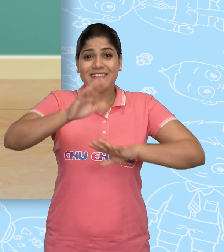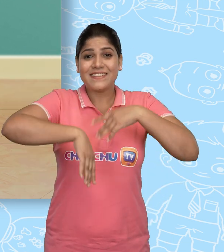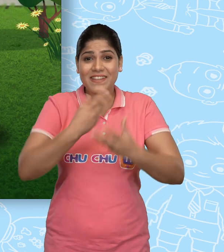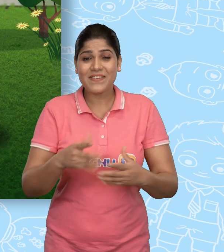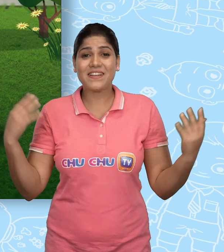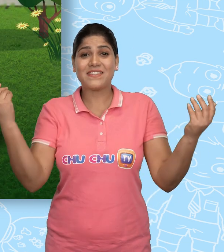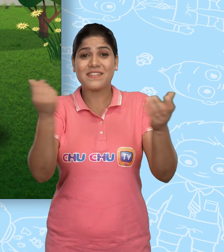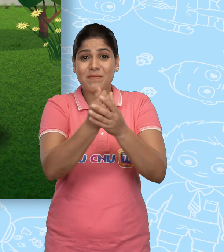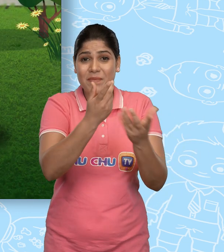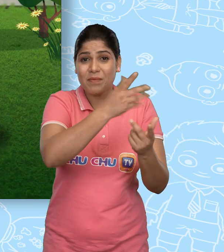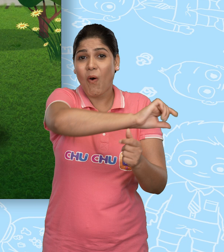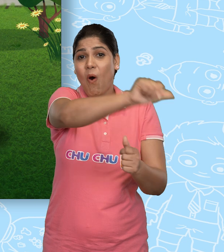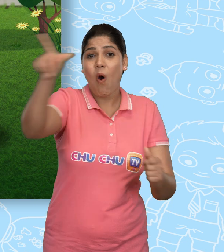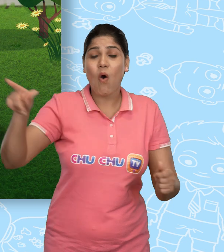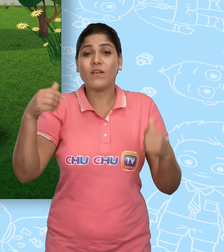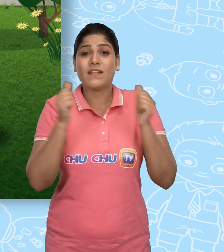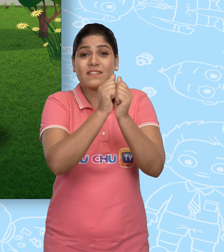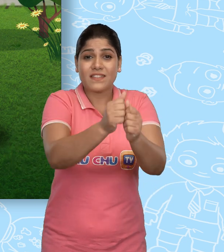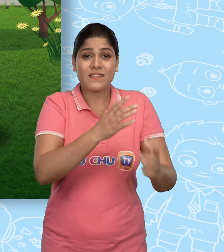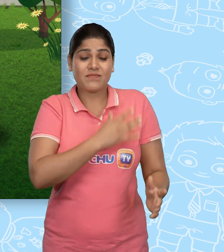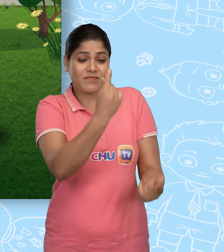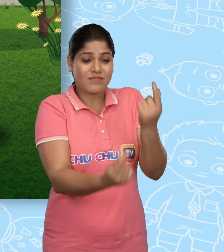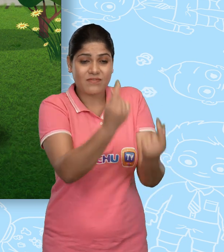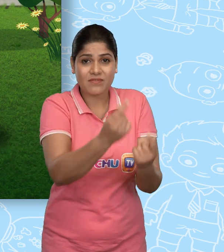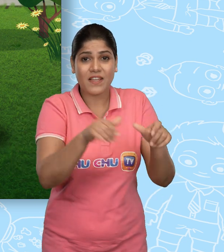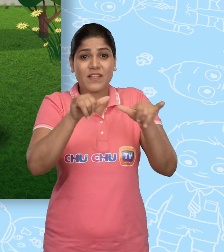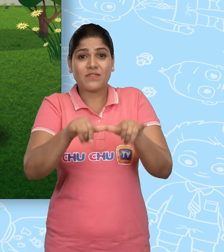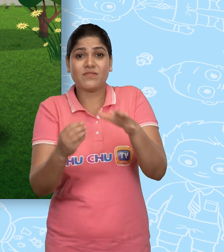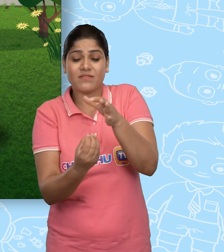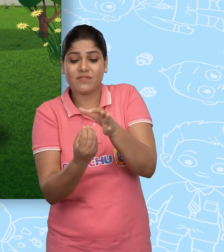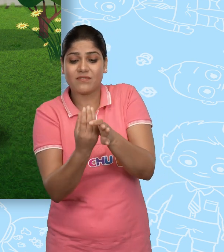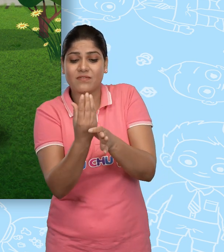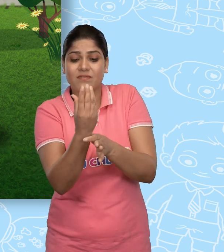Everyone then got together and planted the seed in the garden.